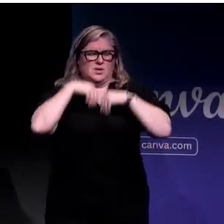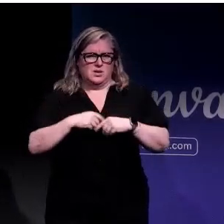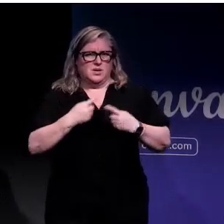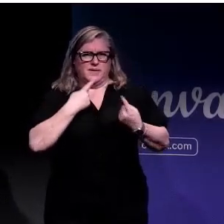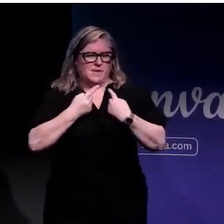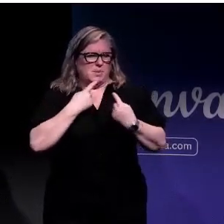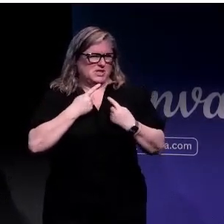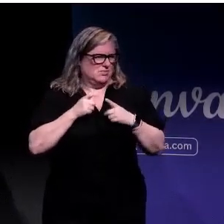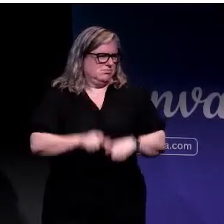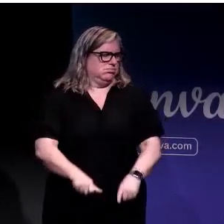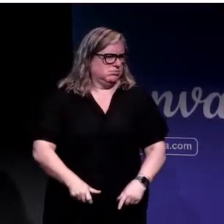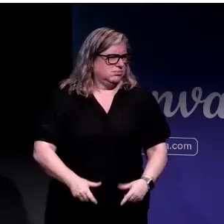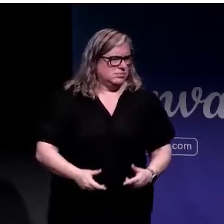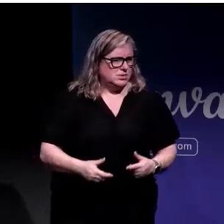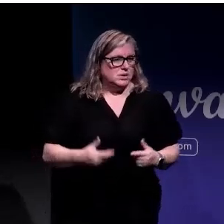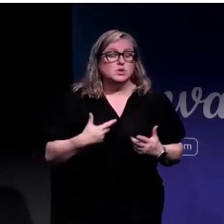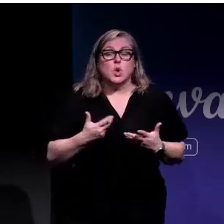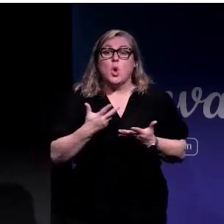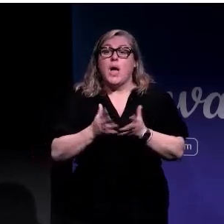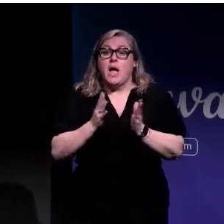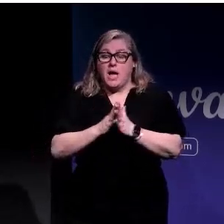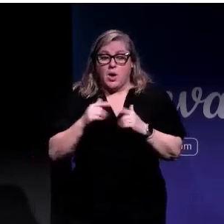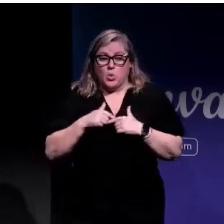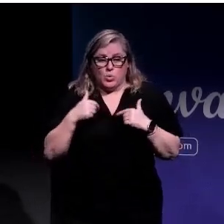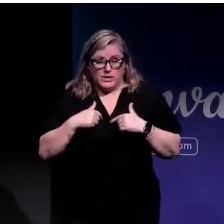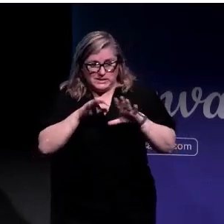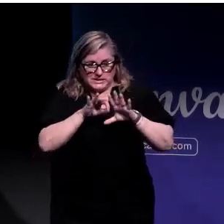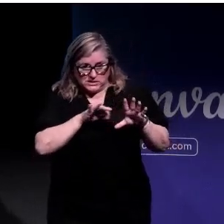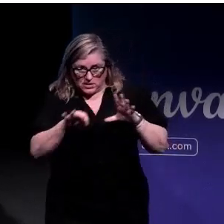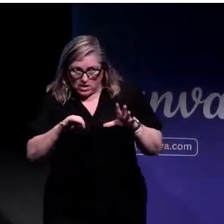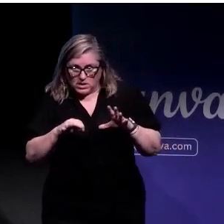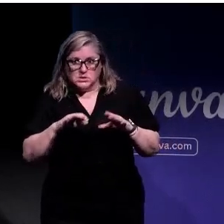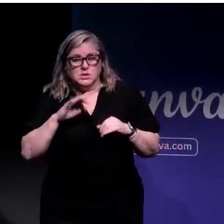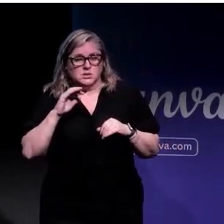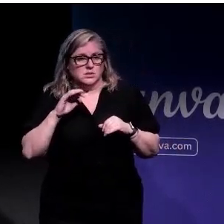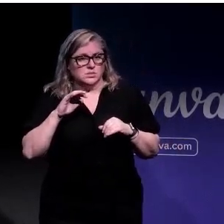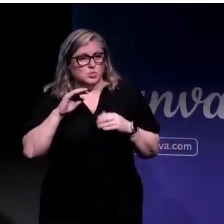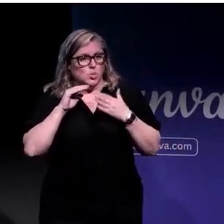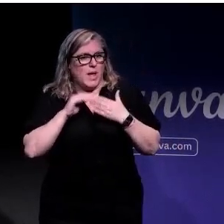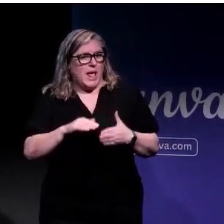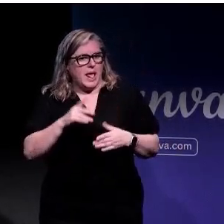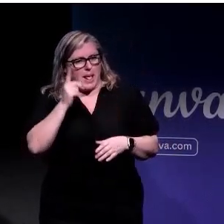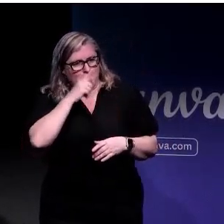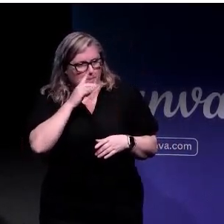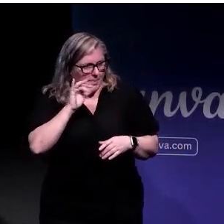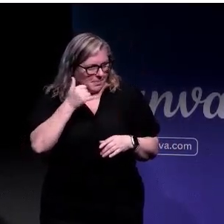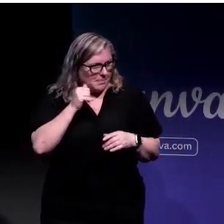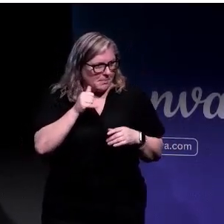So how can we design to help people who may be facing these impacts on memory and attention?